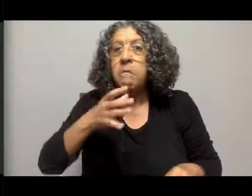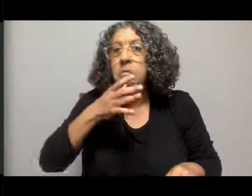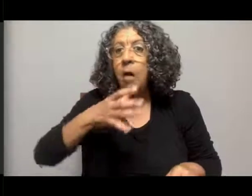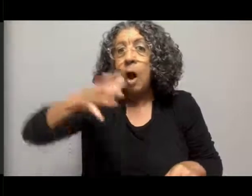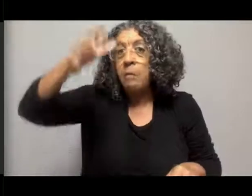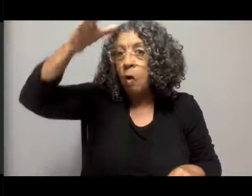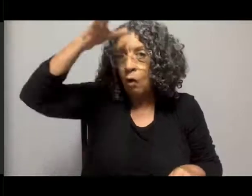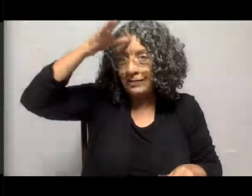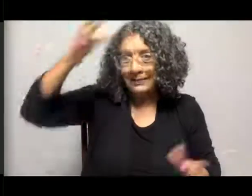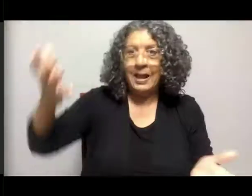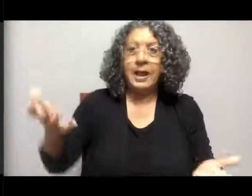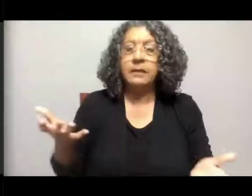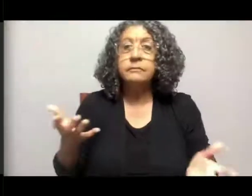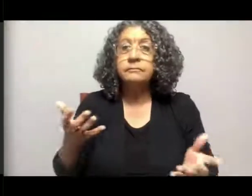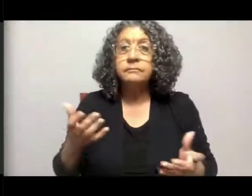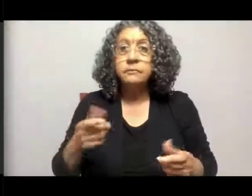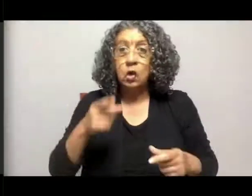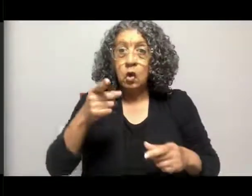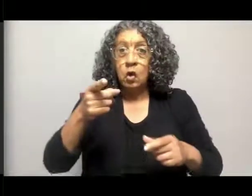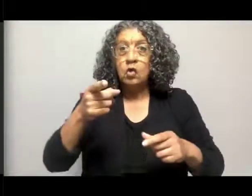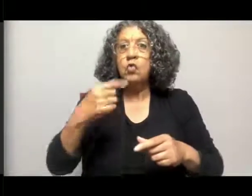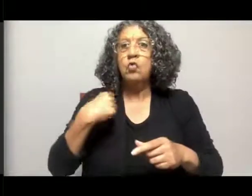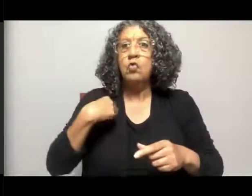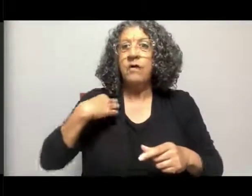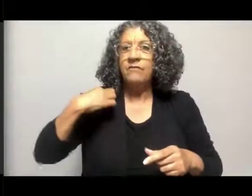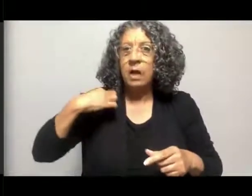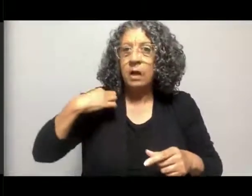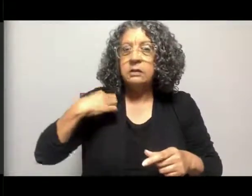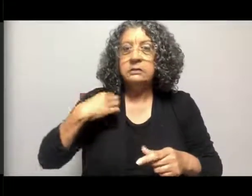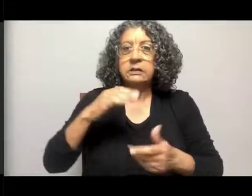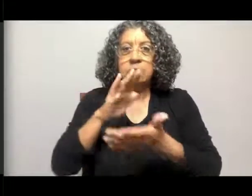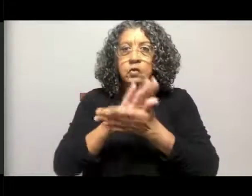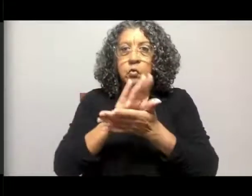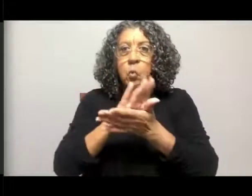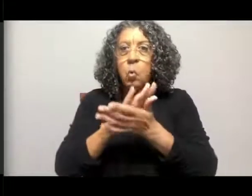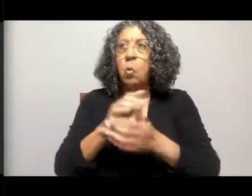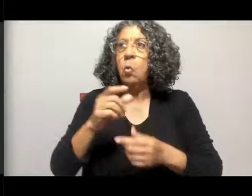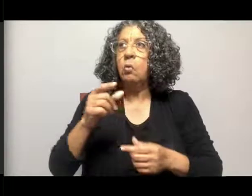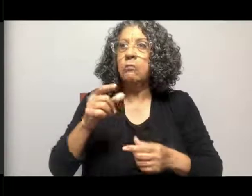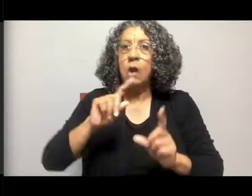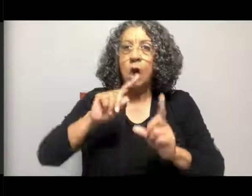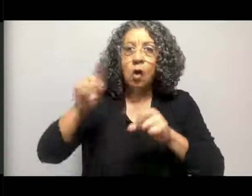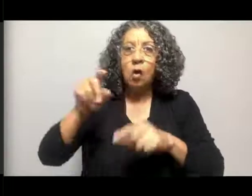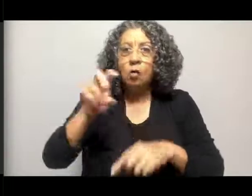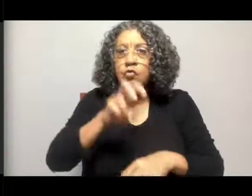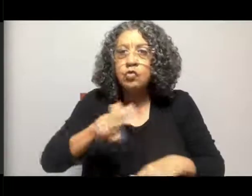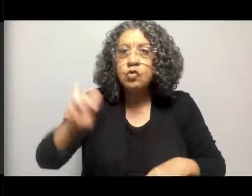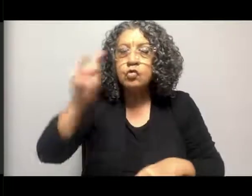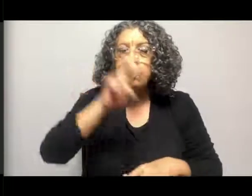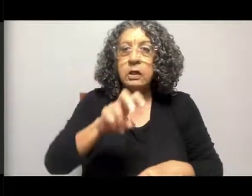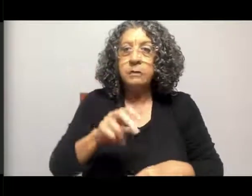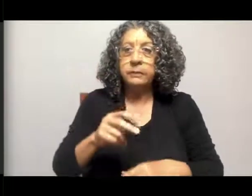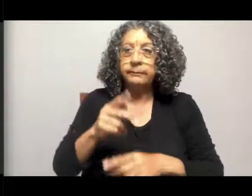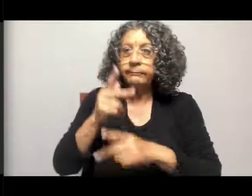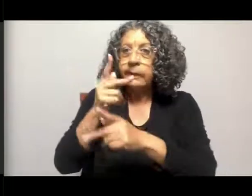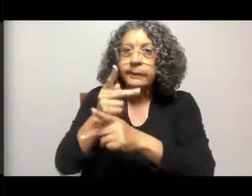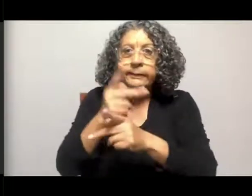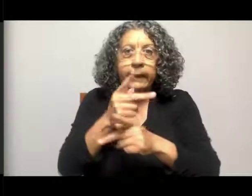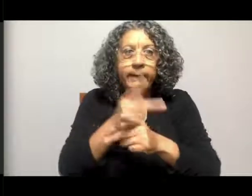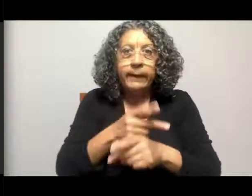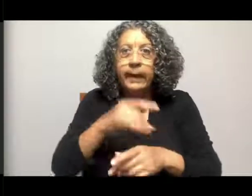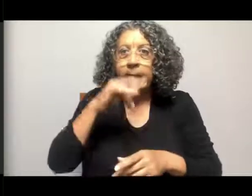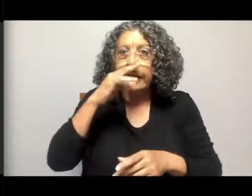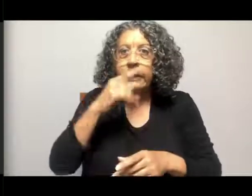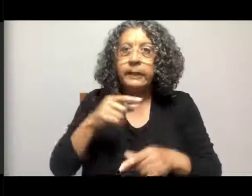Let's say if you're a stay-at-home mom or dad and you volunteer at the school or you go on